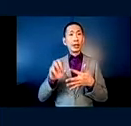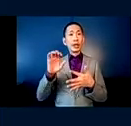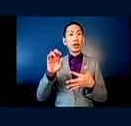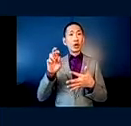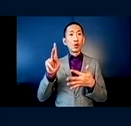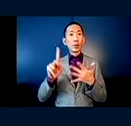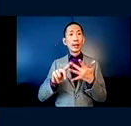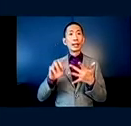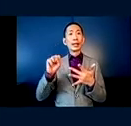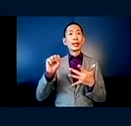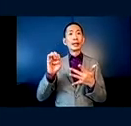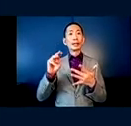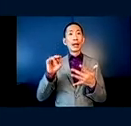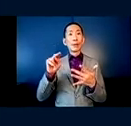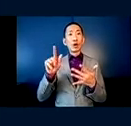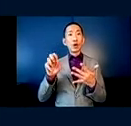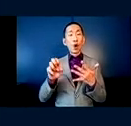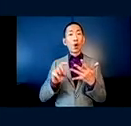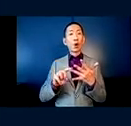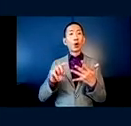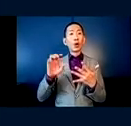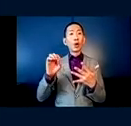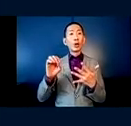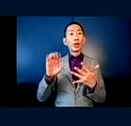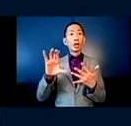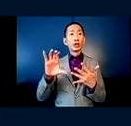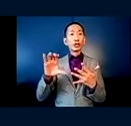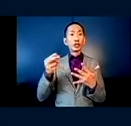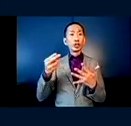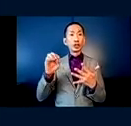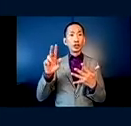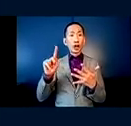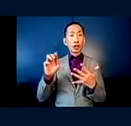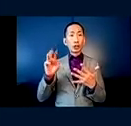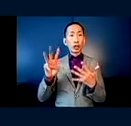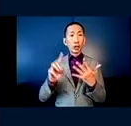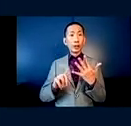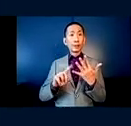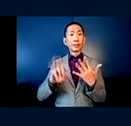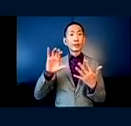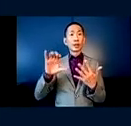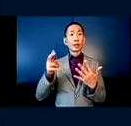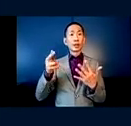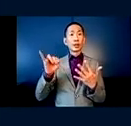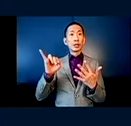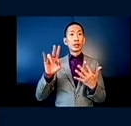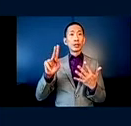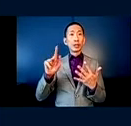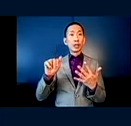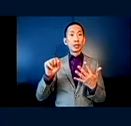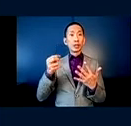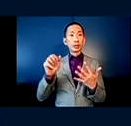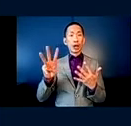TO OKLAHOMA, SEMINOLE, CHEROKEE, CREEK, CHOCTAW, HORRIFIC PERIOD FOR THESE COMMUNITIES BUT BEFORE THEY WERE MOVED BY THE EUROPEAN